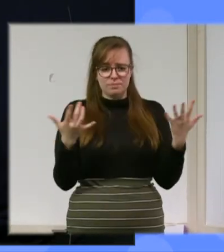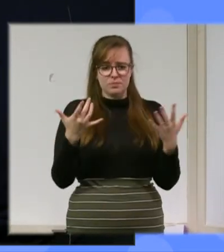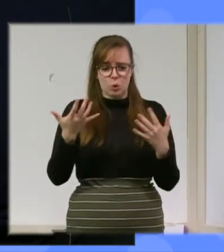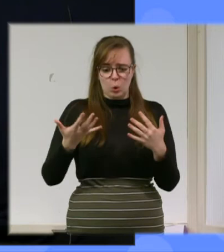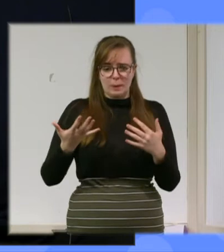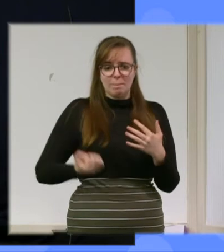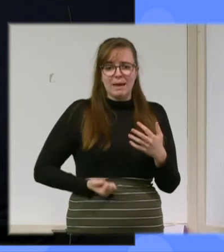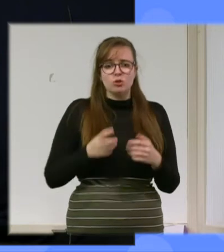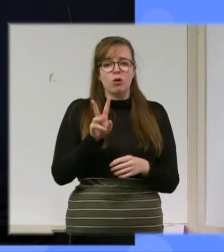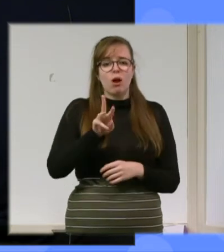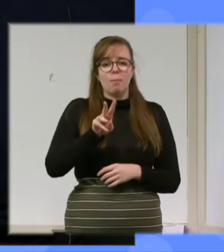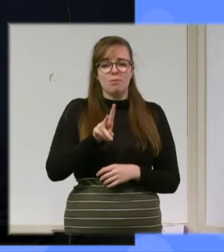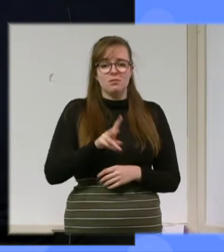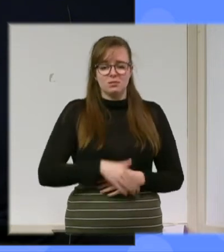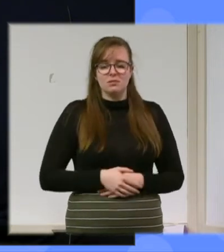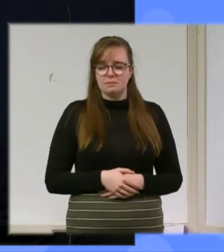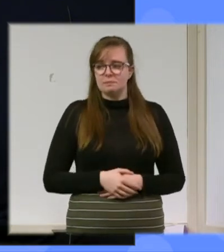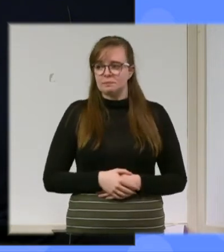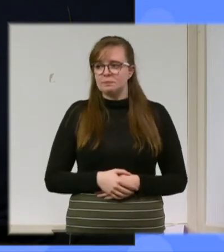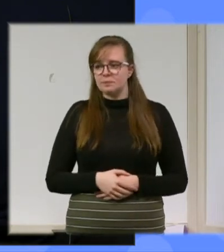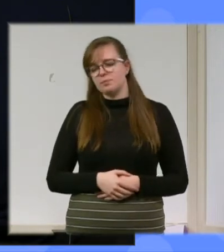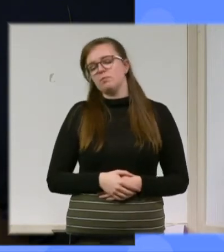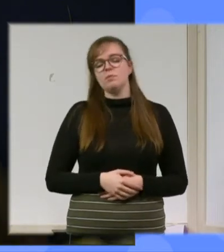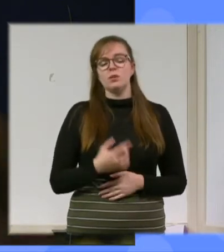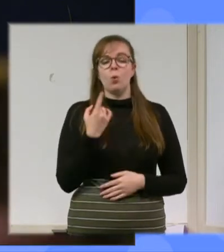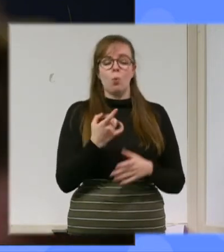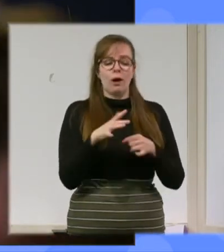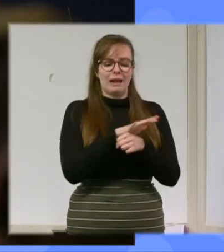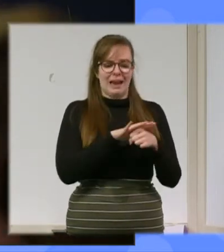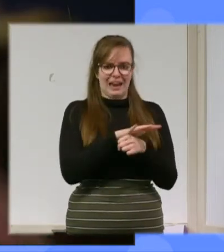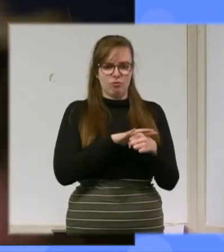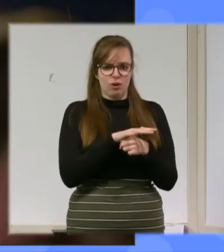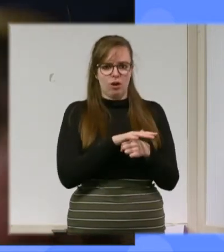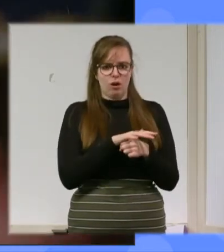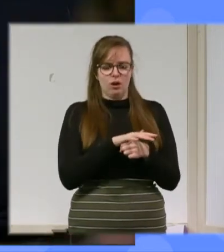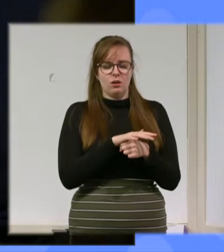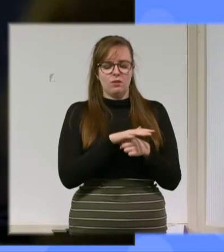couples and one of the areas are currently Joseph Rowntree Foundation and